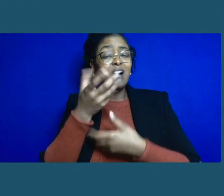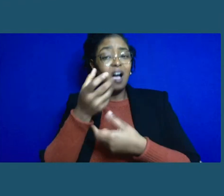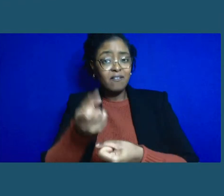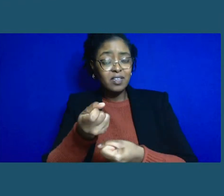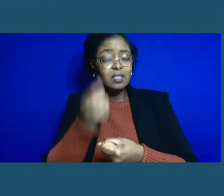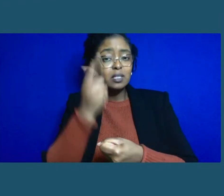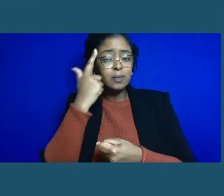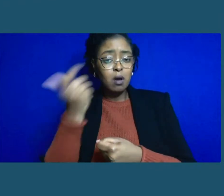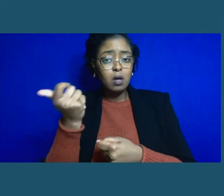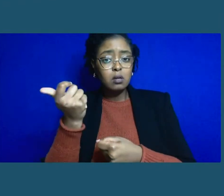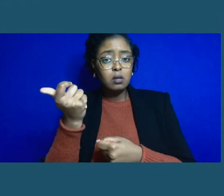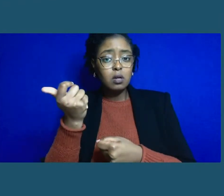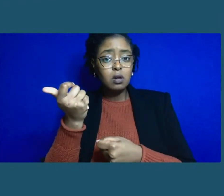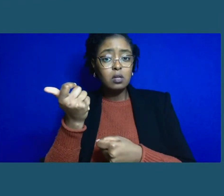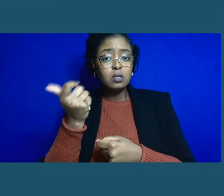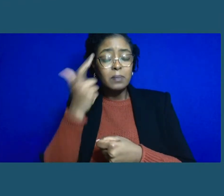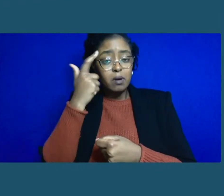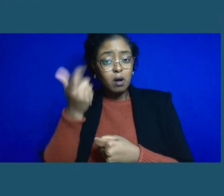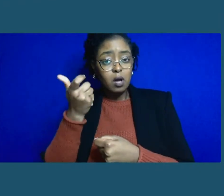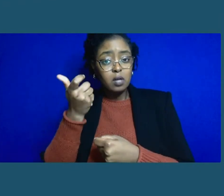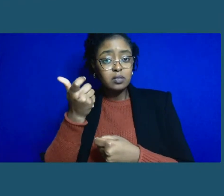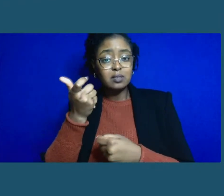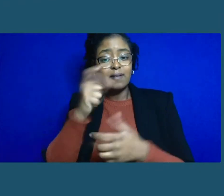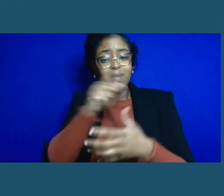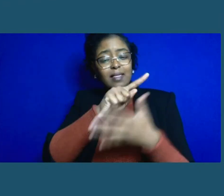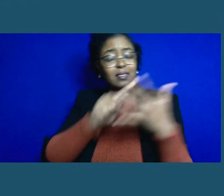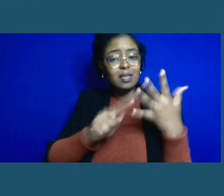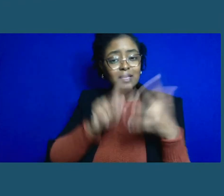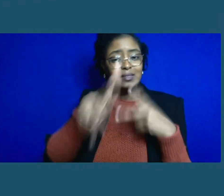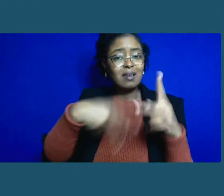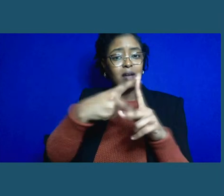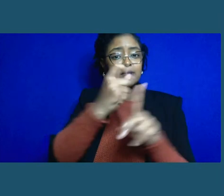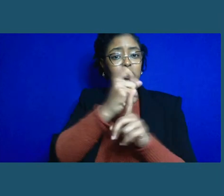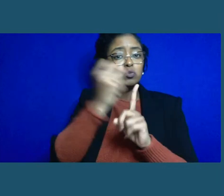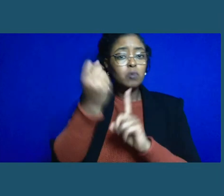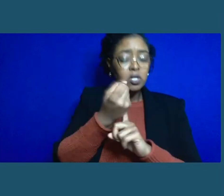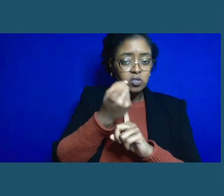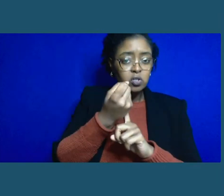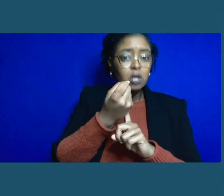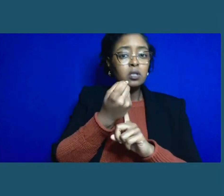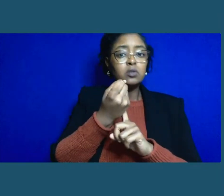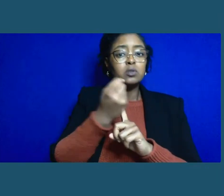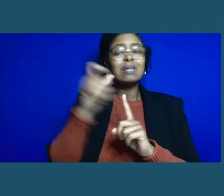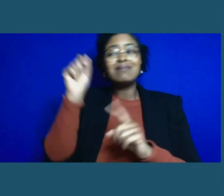through it and I have confidence